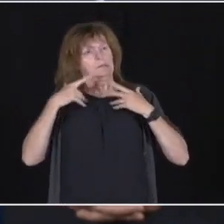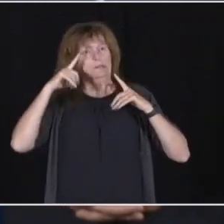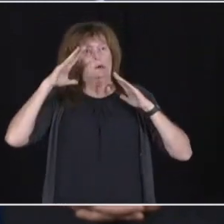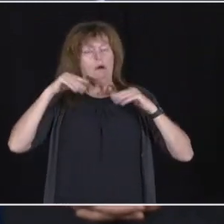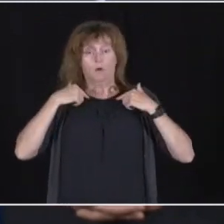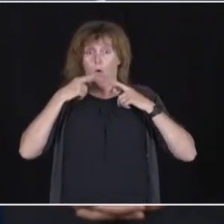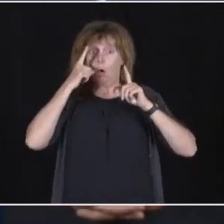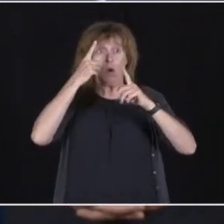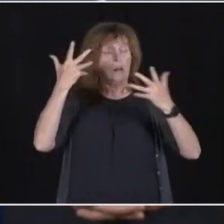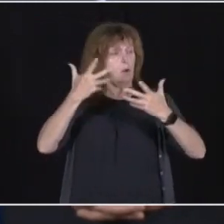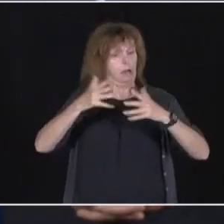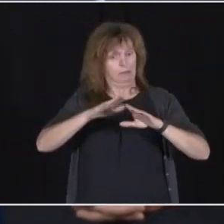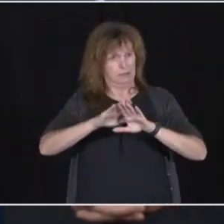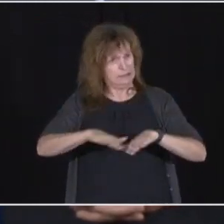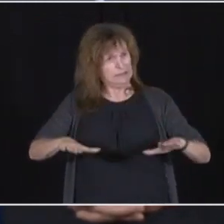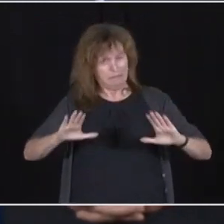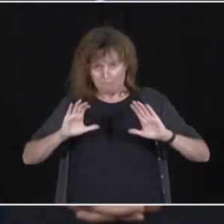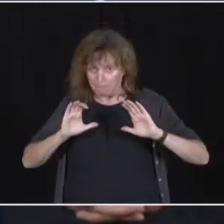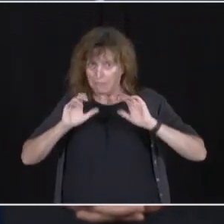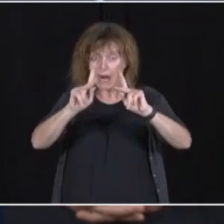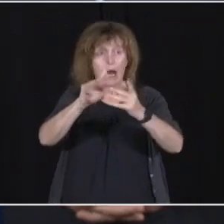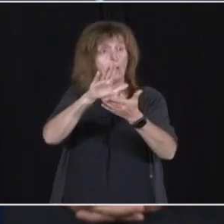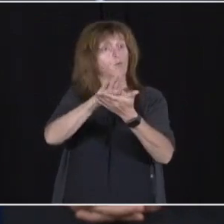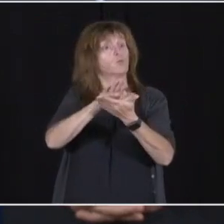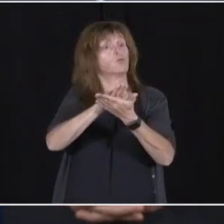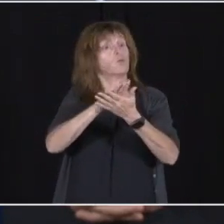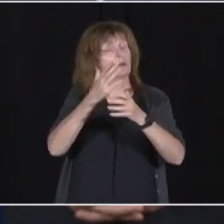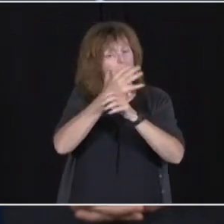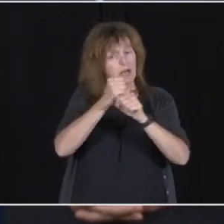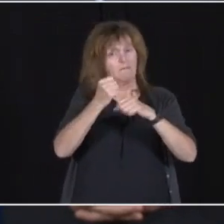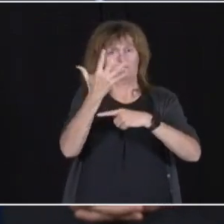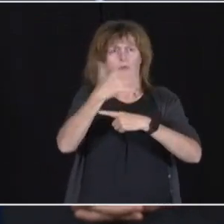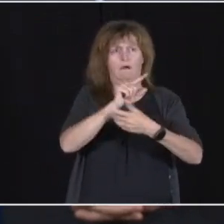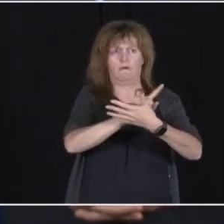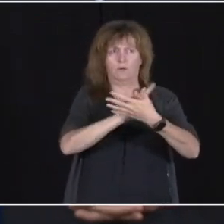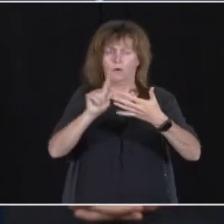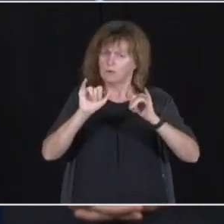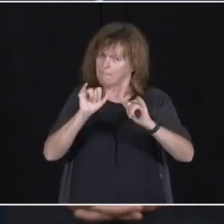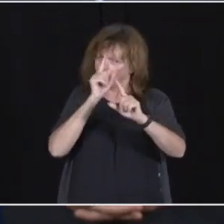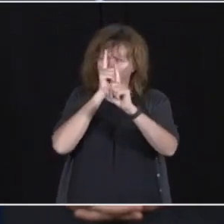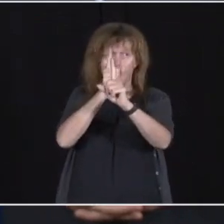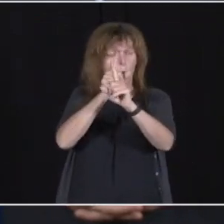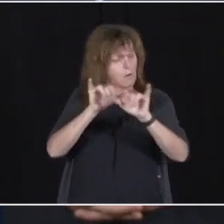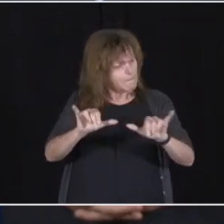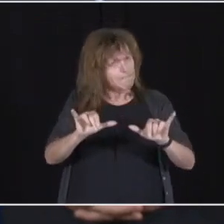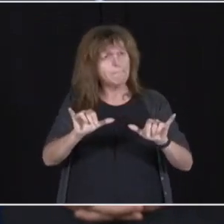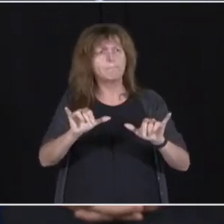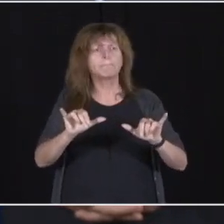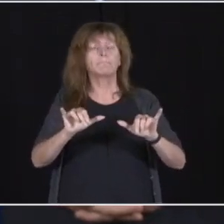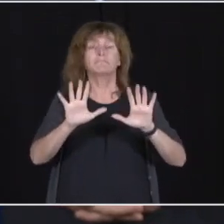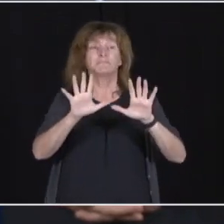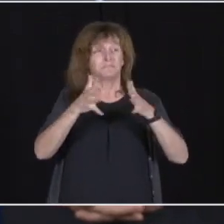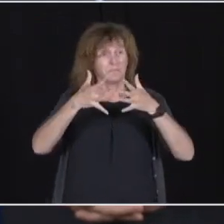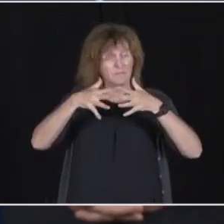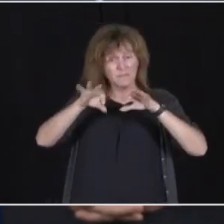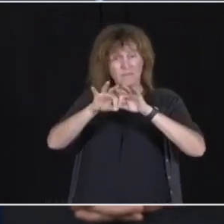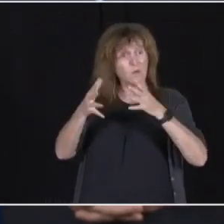But our goal as a government to get the kids back safely in the classroom five days a week.